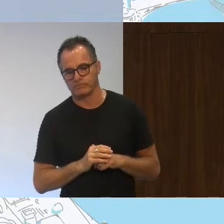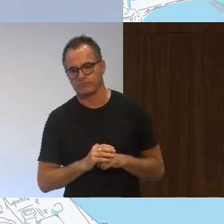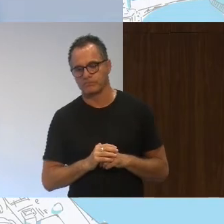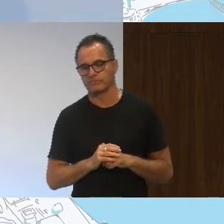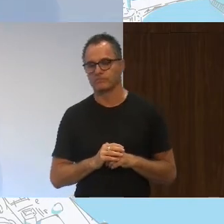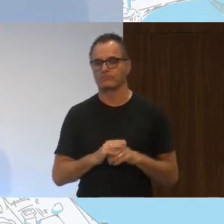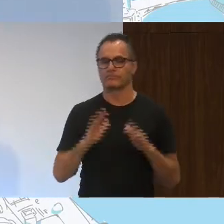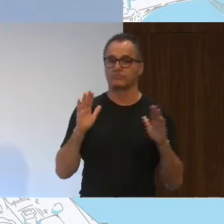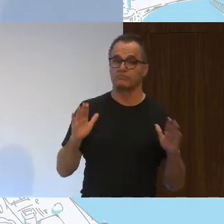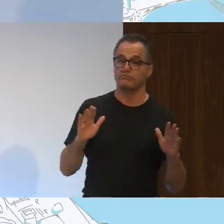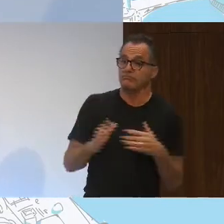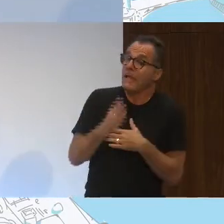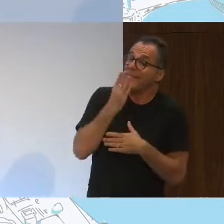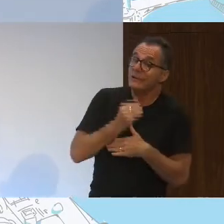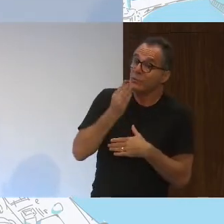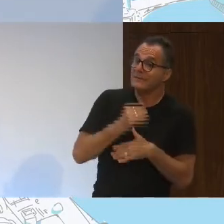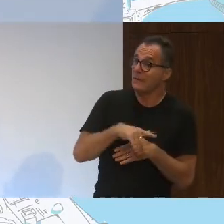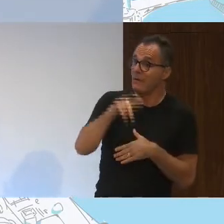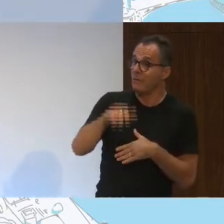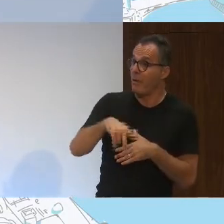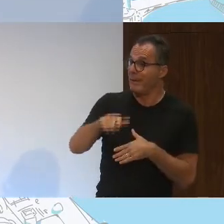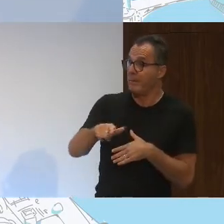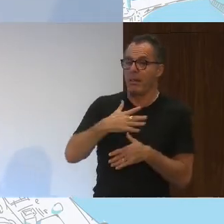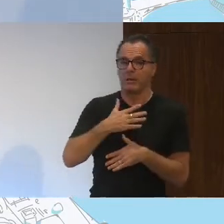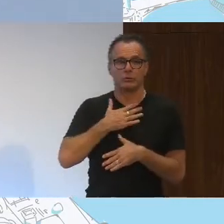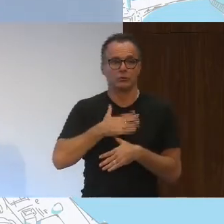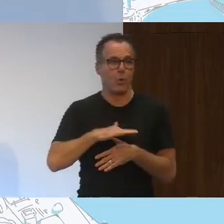I think these are useful in people who don't want any side effects and